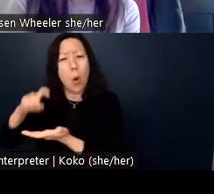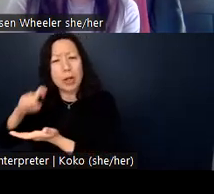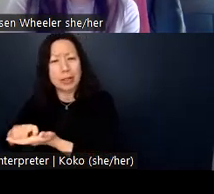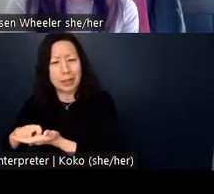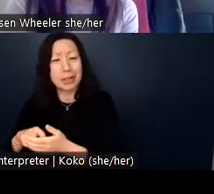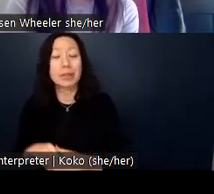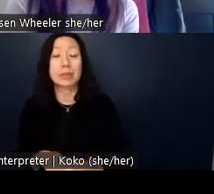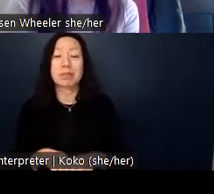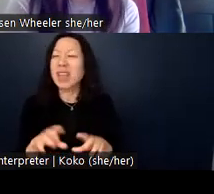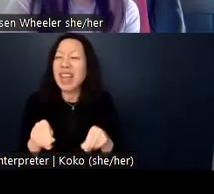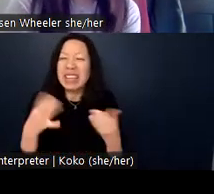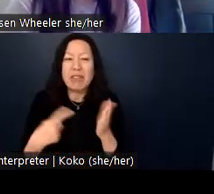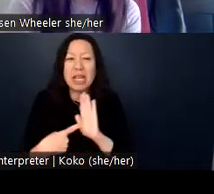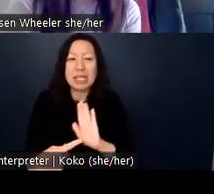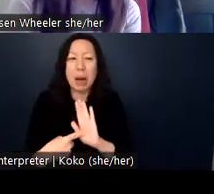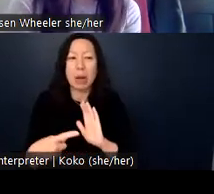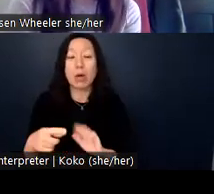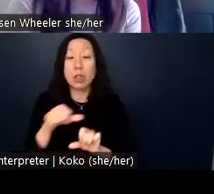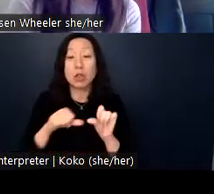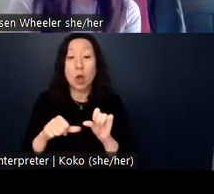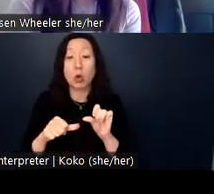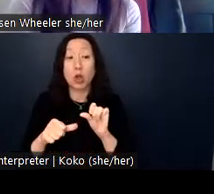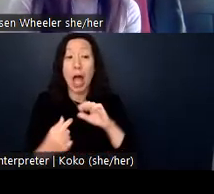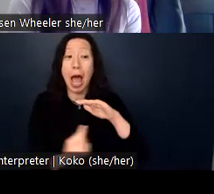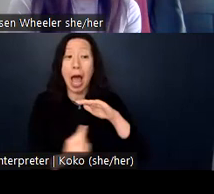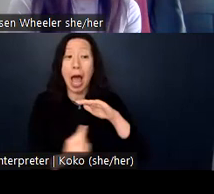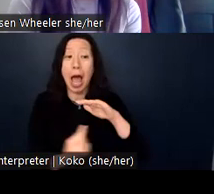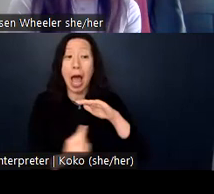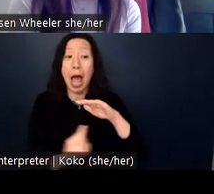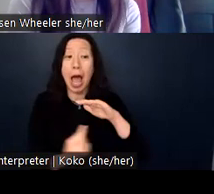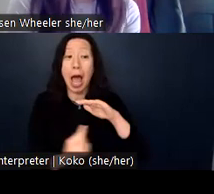social isolation can sound like? 12:22:41 This is just one example is: Do you